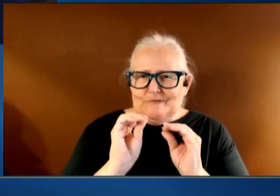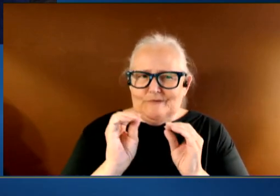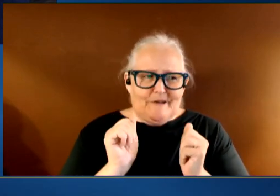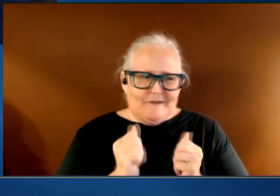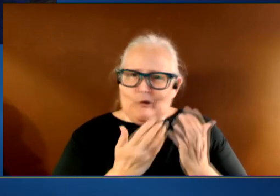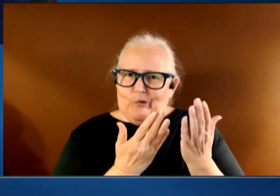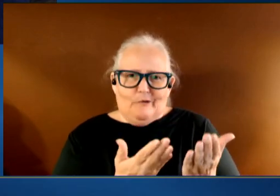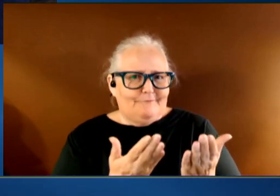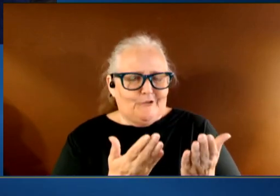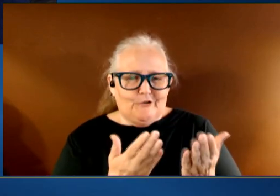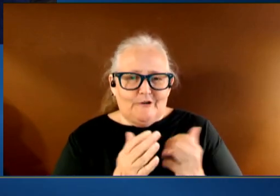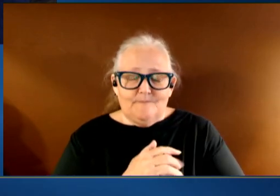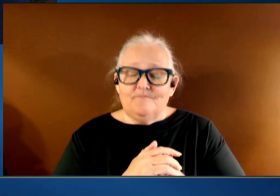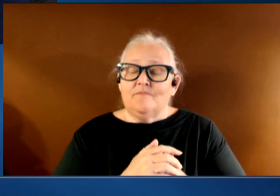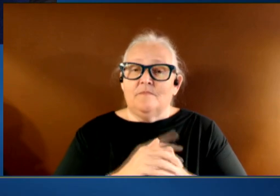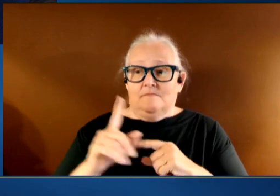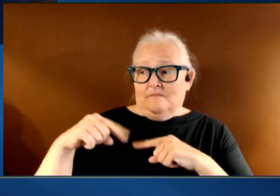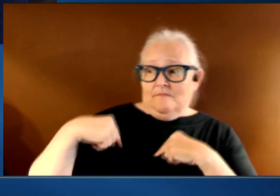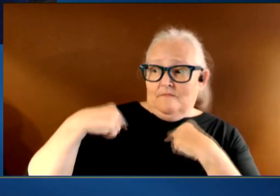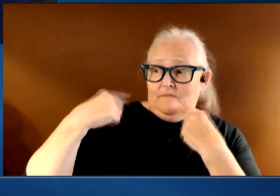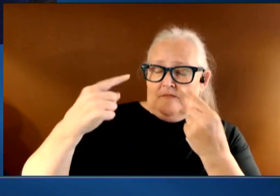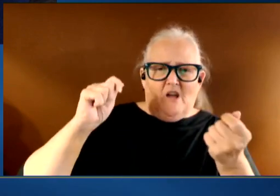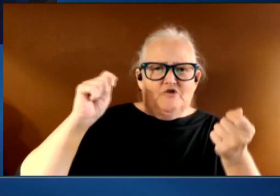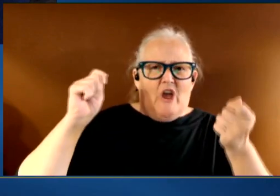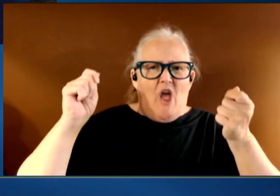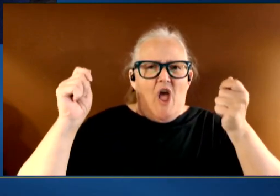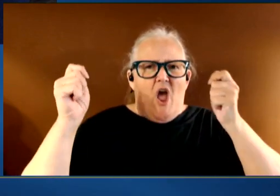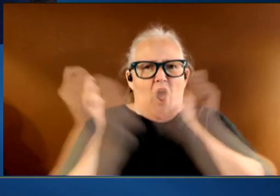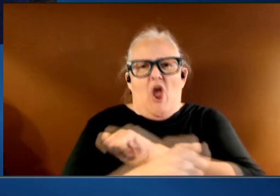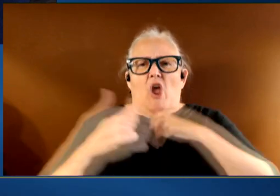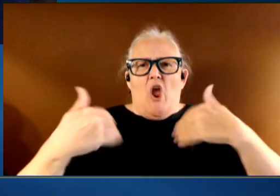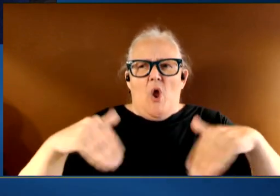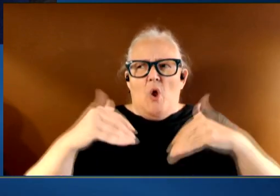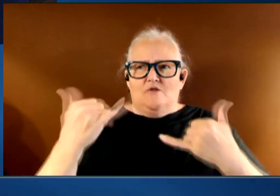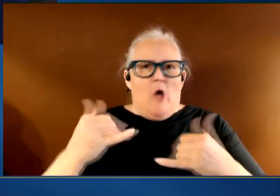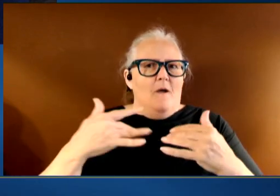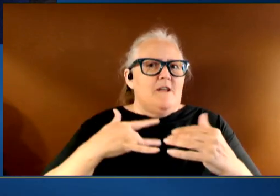But a lot has changed, and there's a lot of reason for hope. There are new therapies that